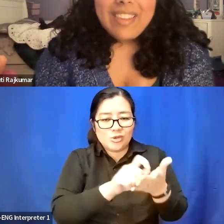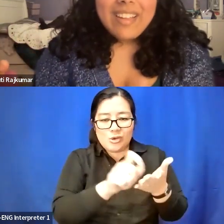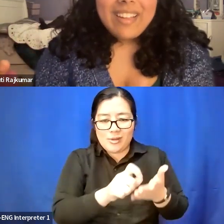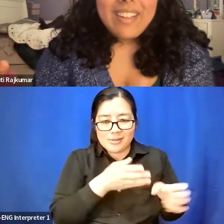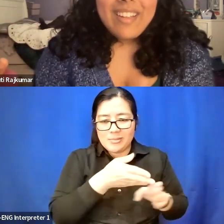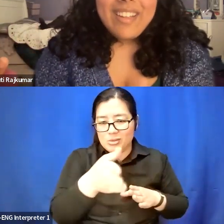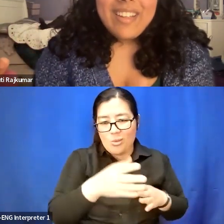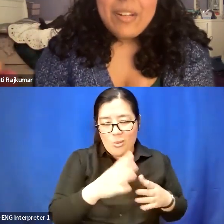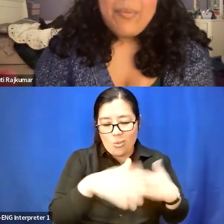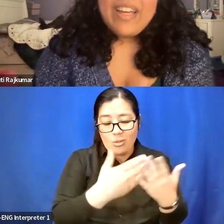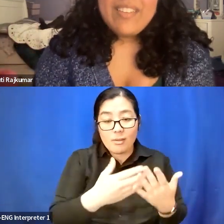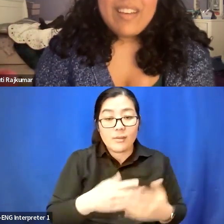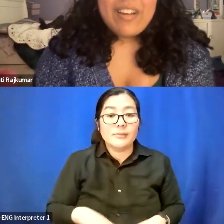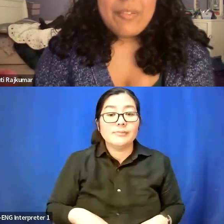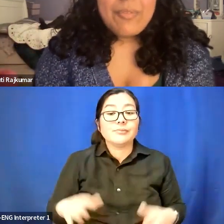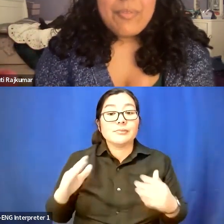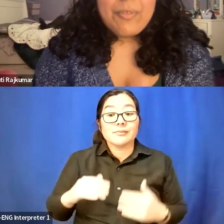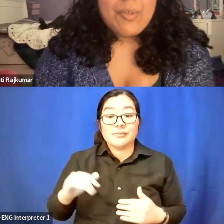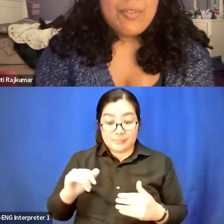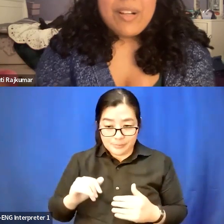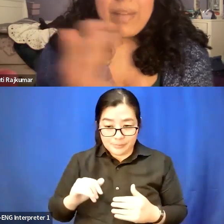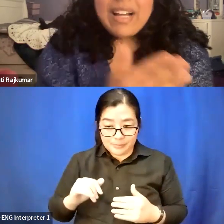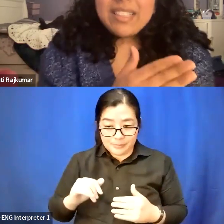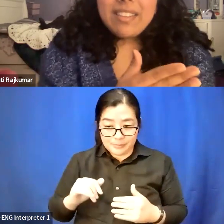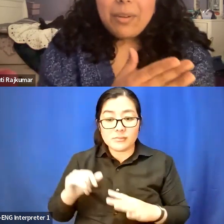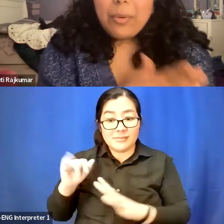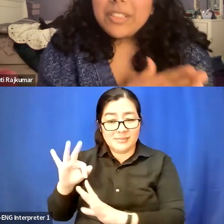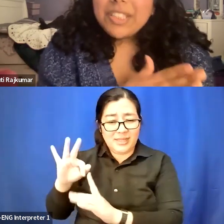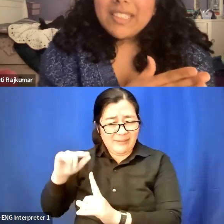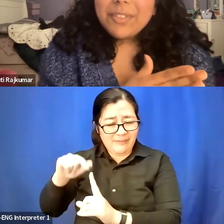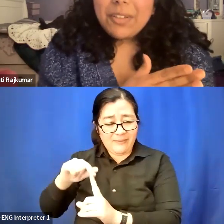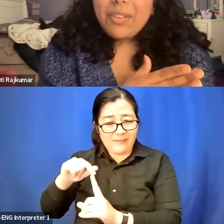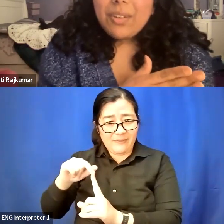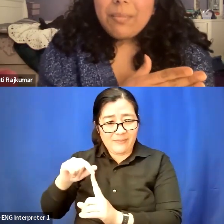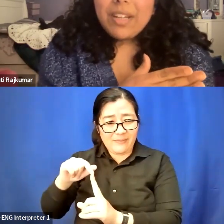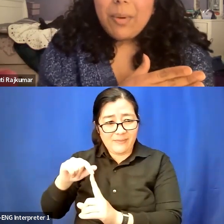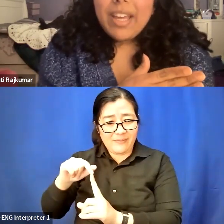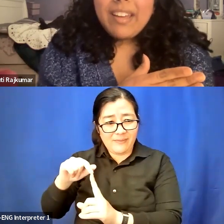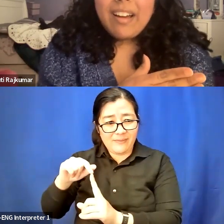I think in a way it's kind of reverting back to the origins of journalism in a way.